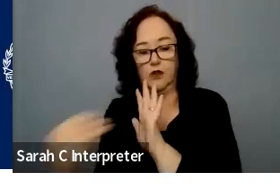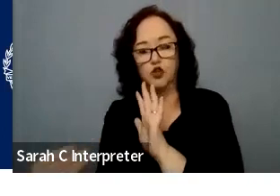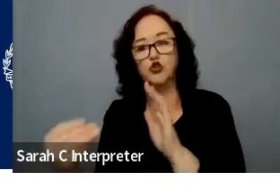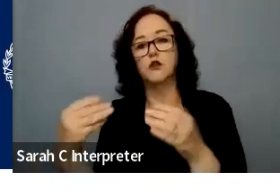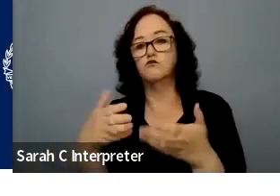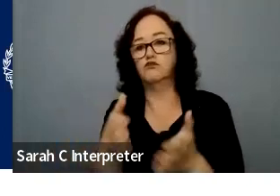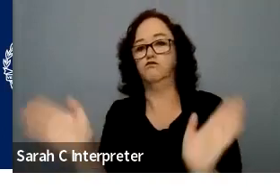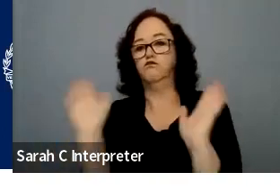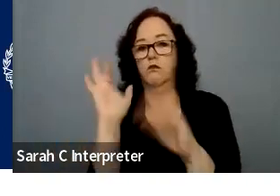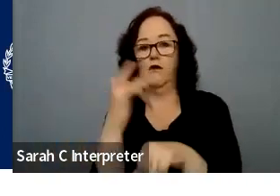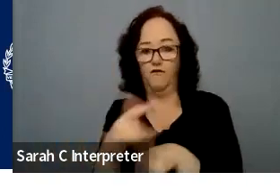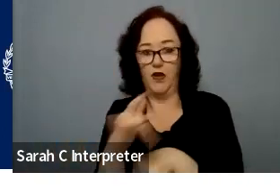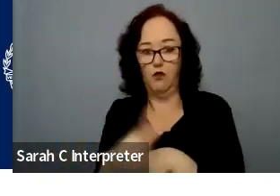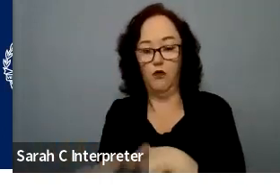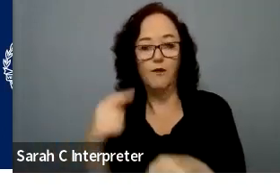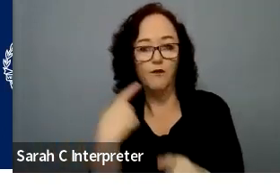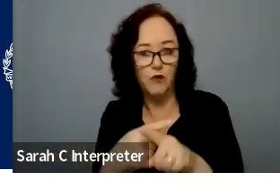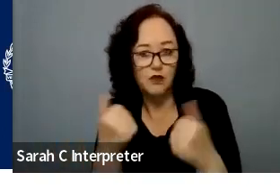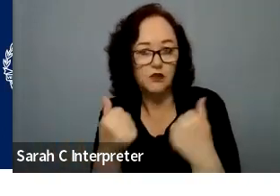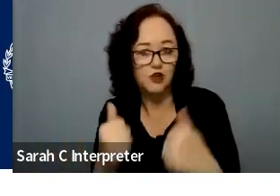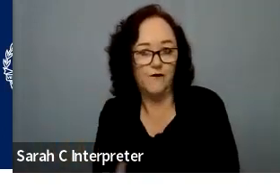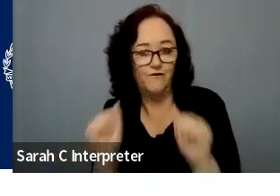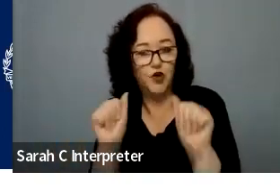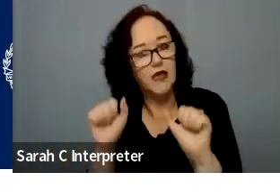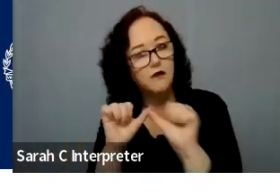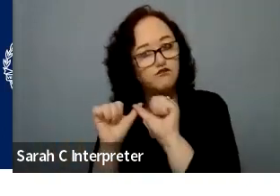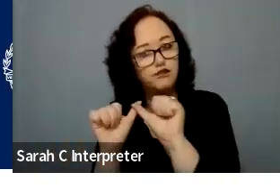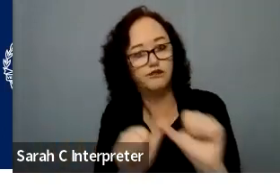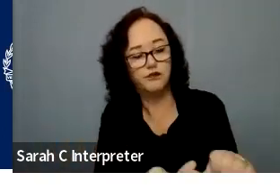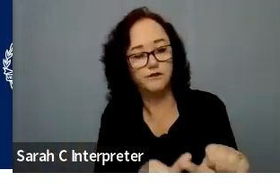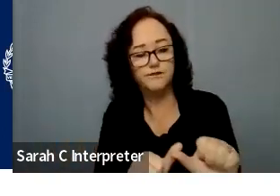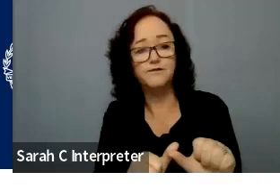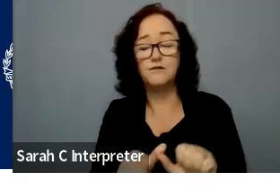effort is sustainable. When I mentioned that before in terms of the hits I need to make